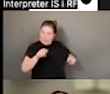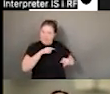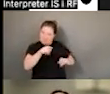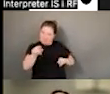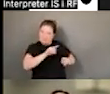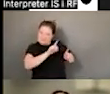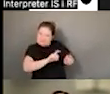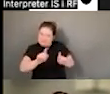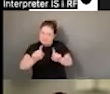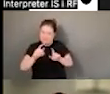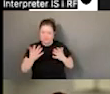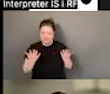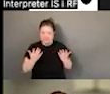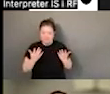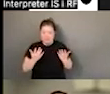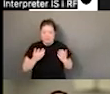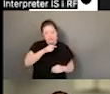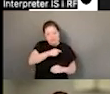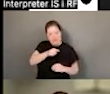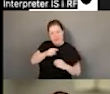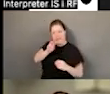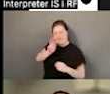So in this project we developed and tried